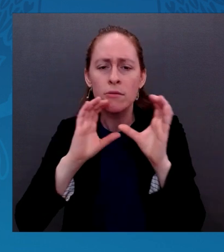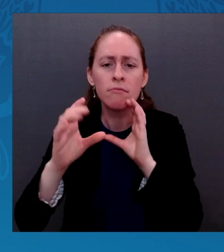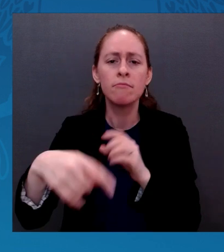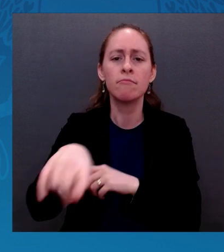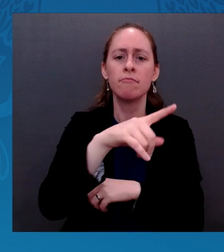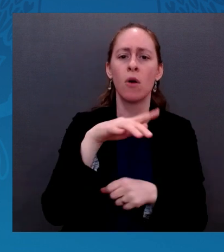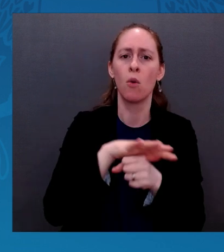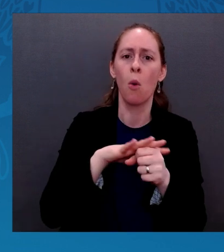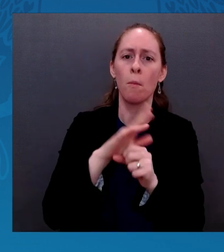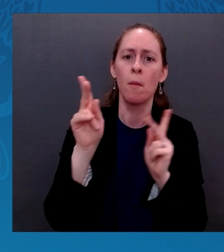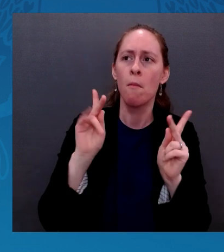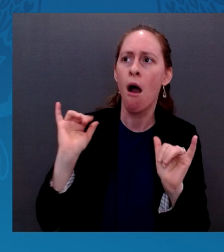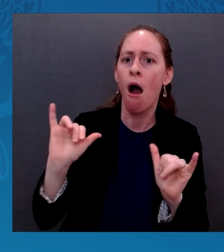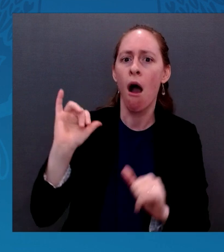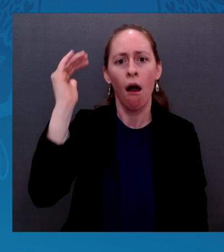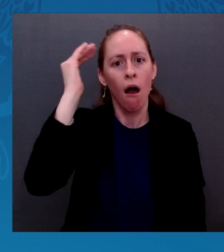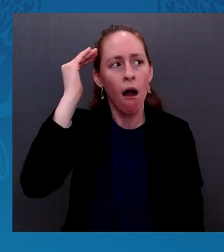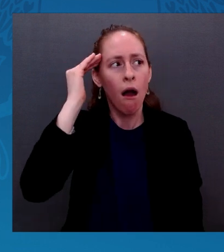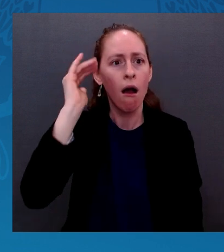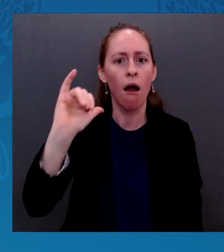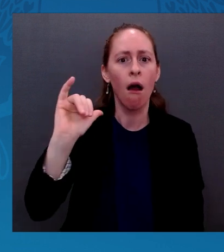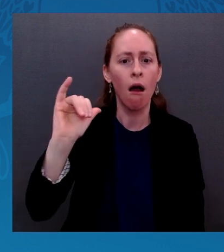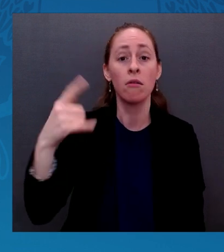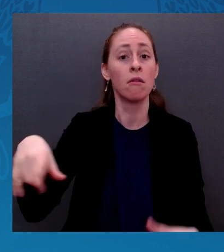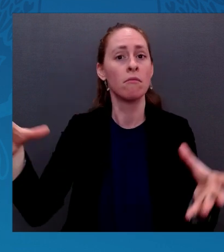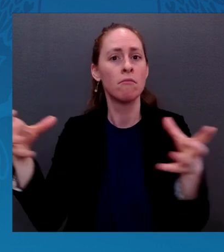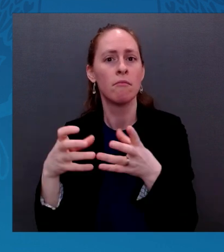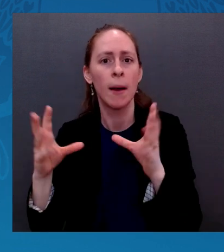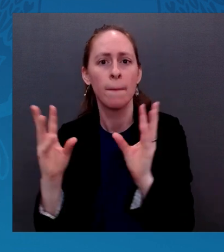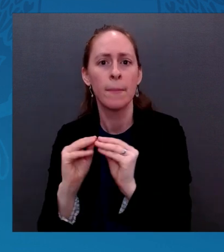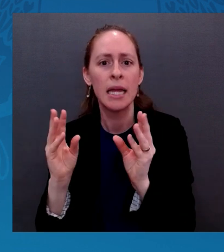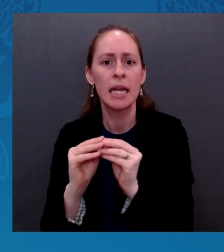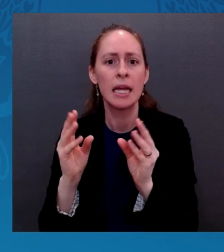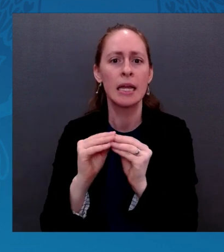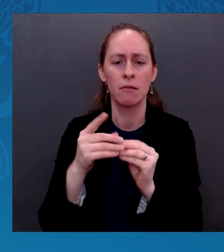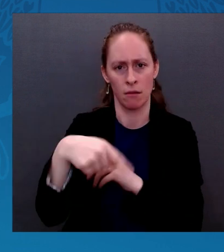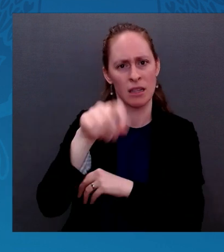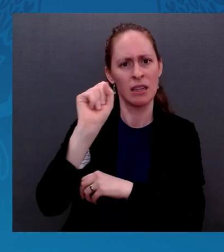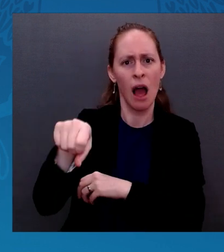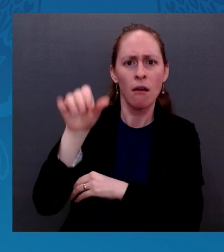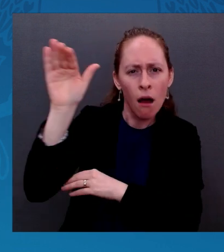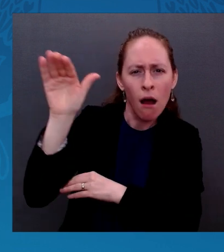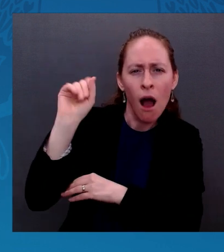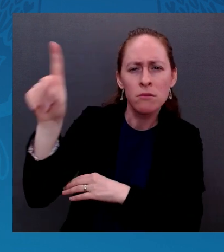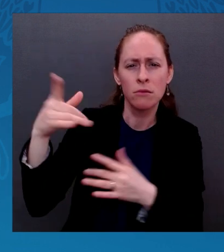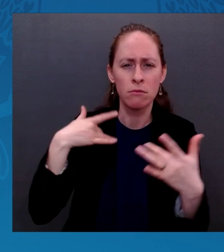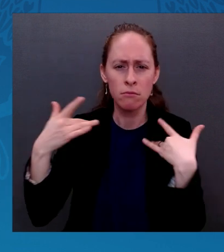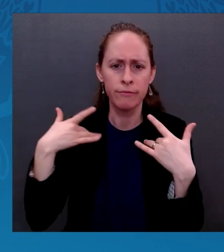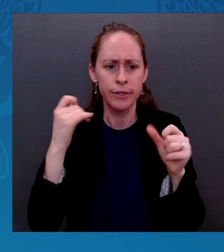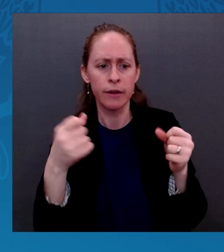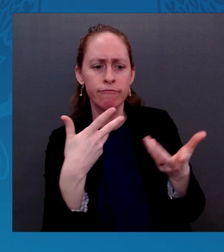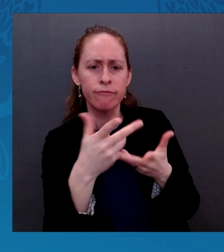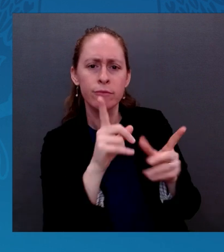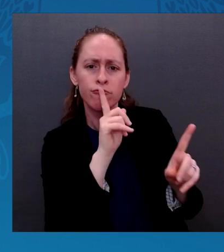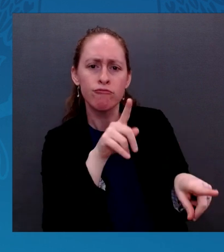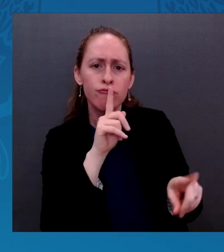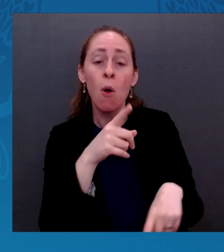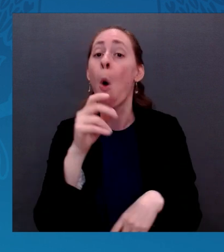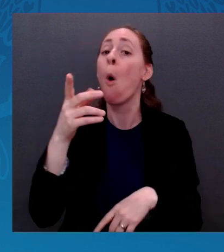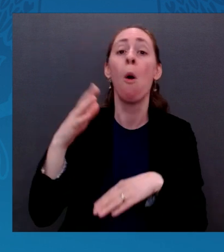having an online presence, where you can go online and check the status of your own home. Having the mayor do daily updates on Facebook,